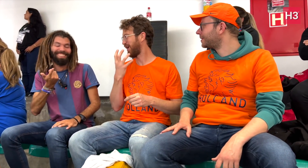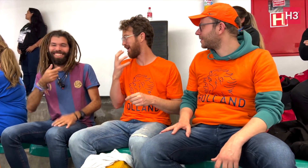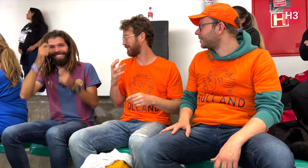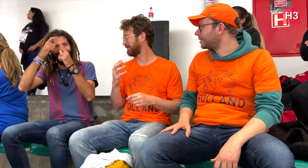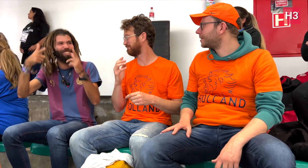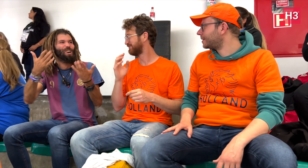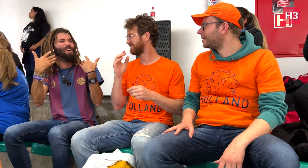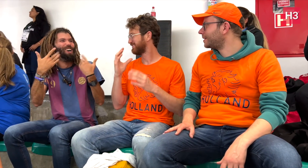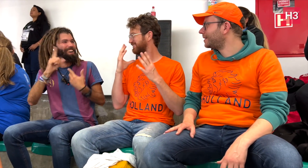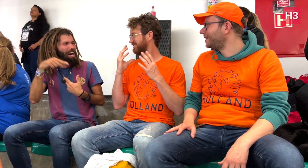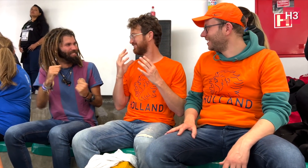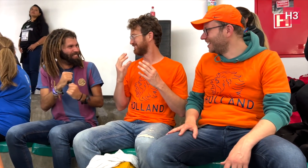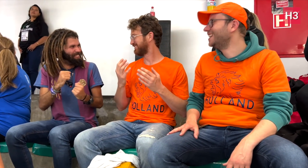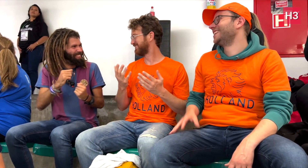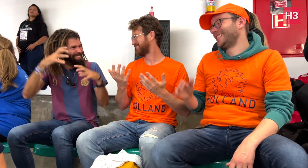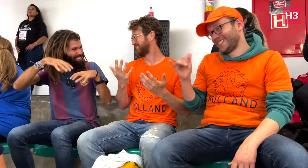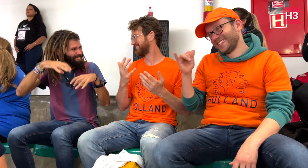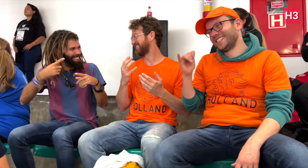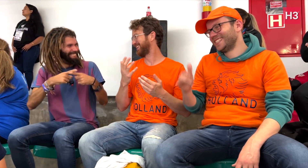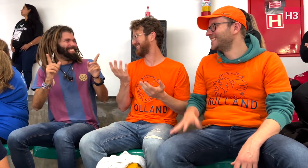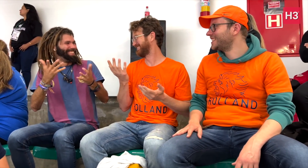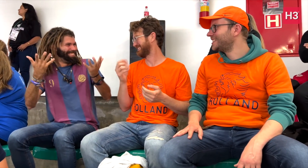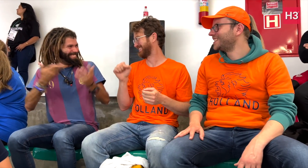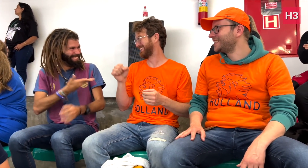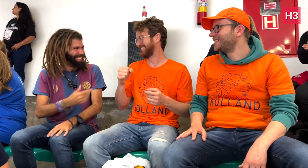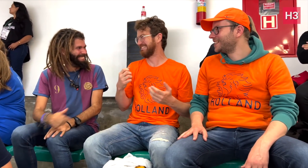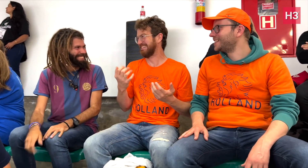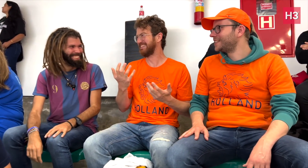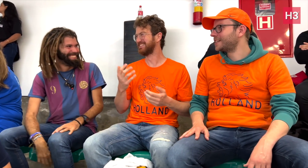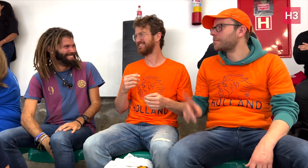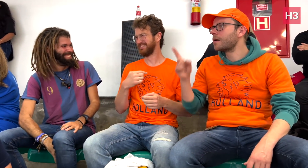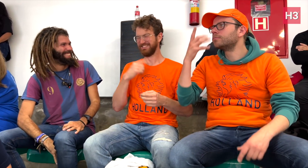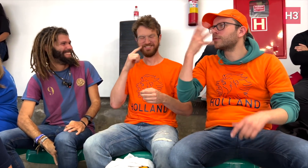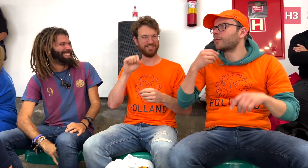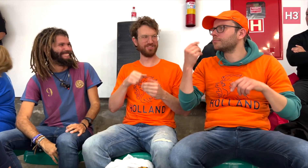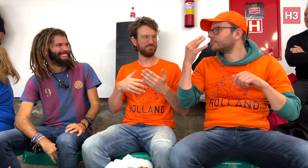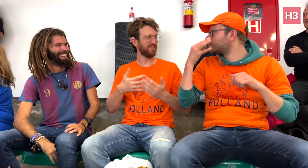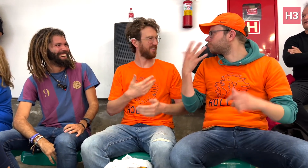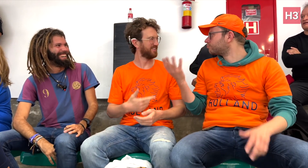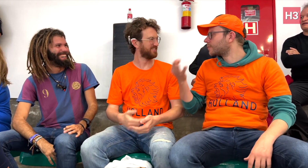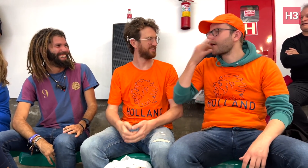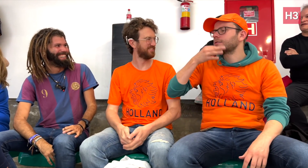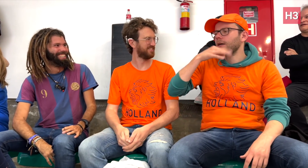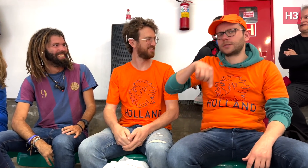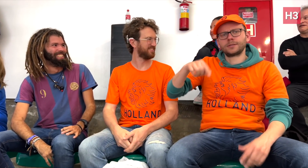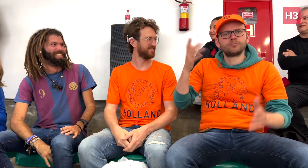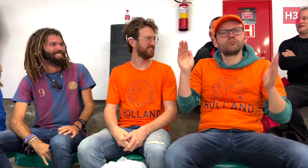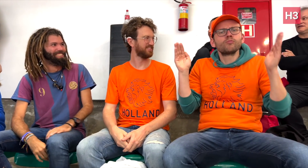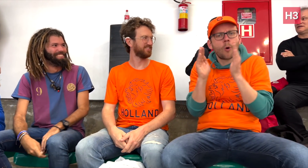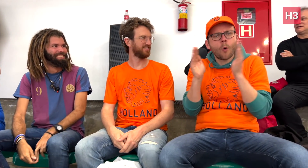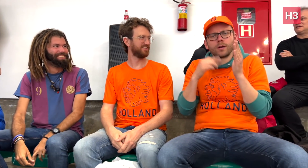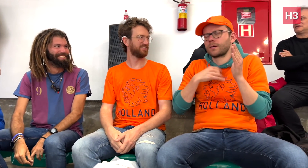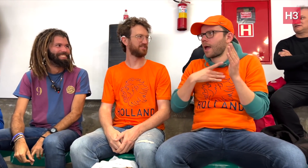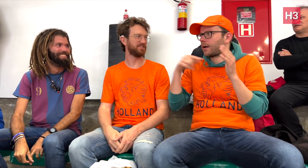I thought it’d be warm, but it’s cold and rainy. Not what I expected. Caxias Do Sul is a small city.